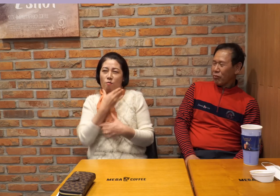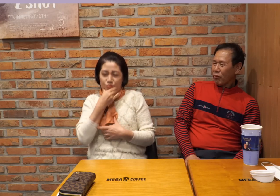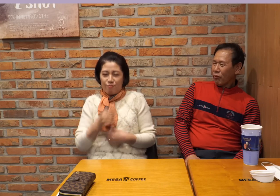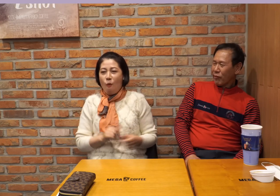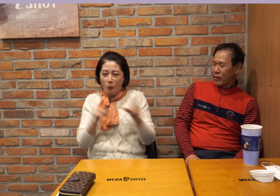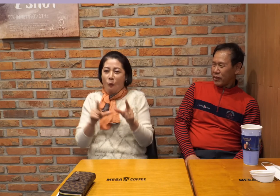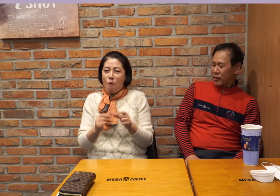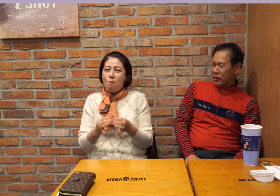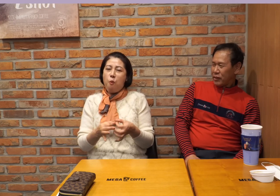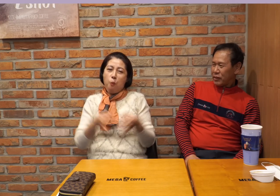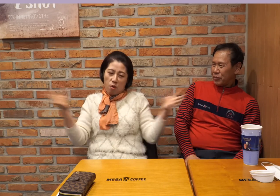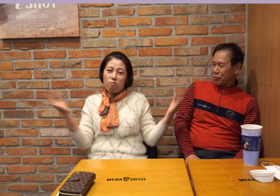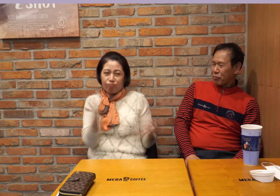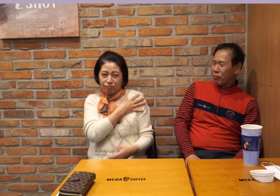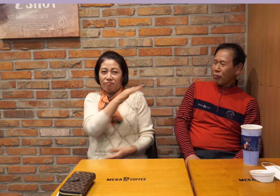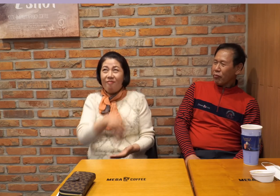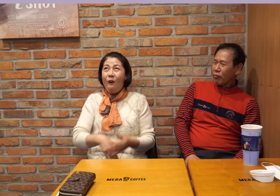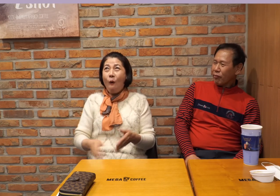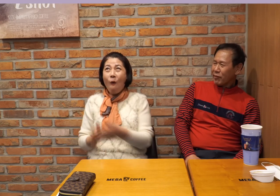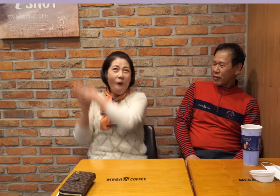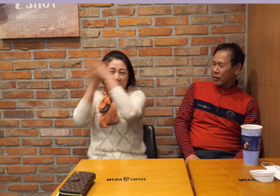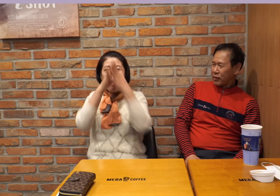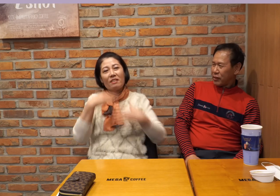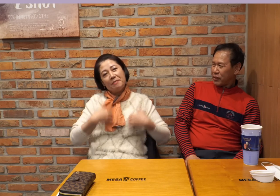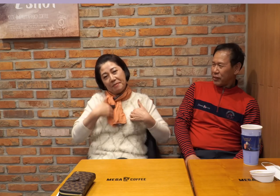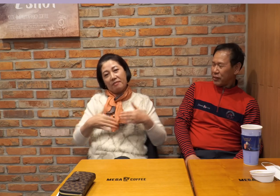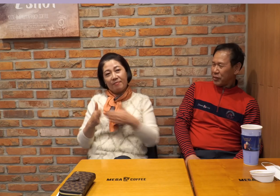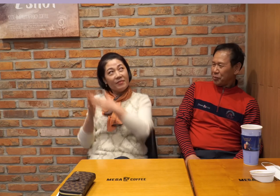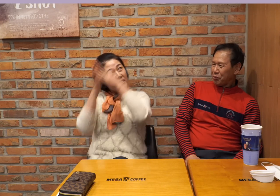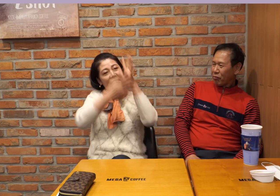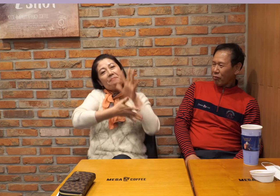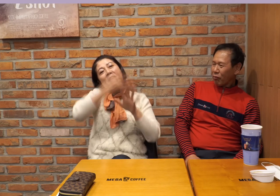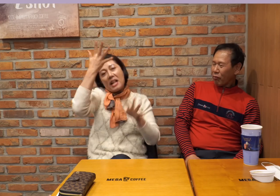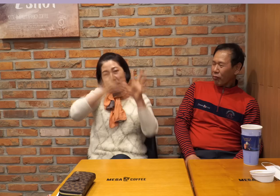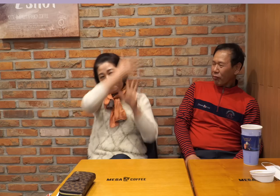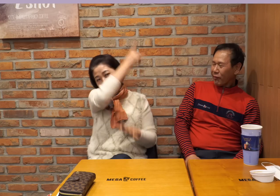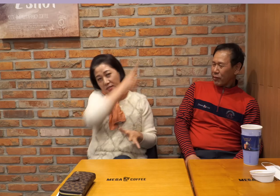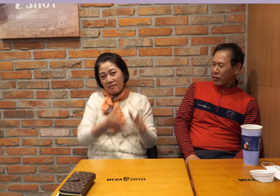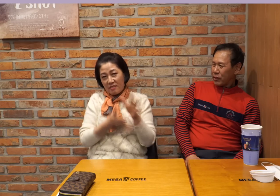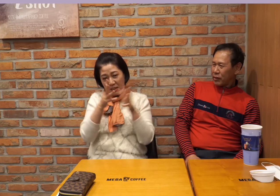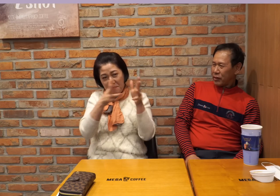It's okay now that we've been happy for a long, long time. We're moving now and we're very happy.